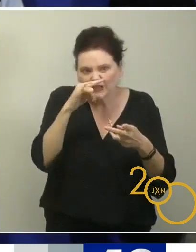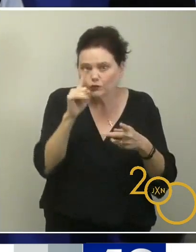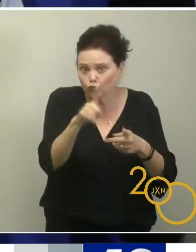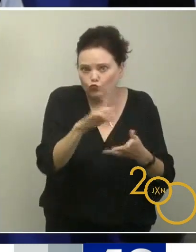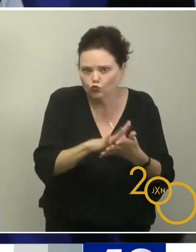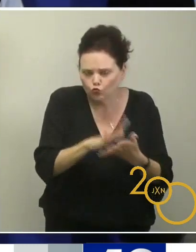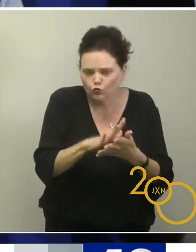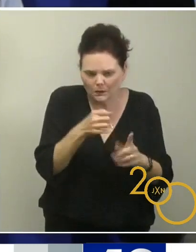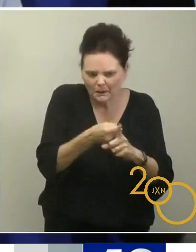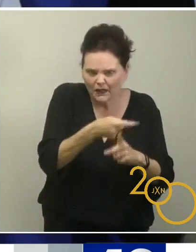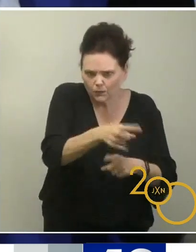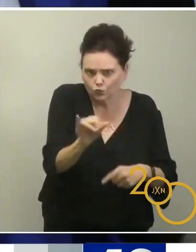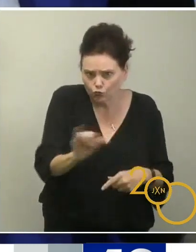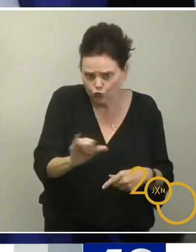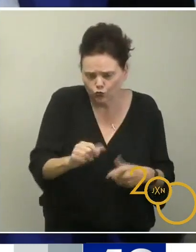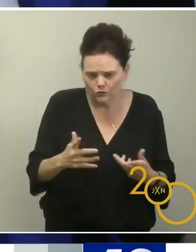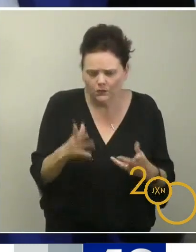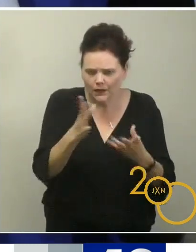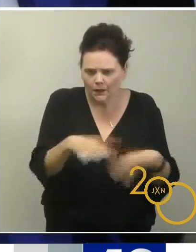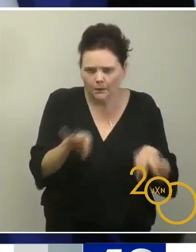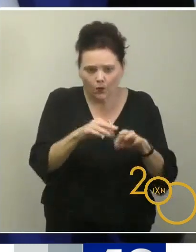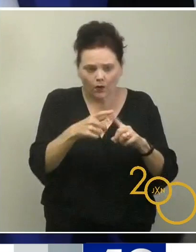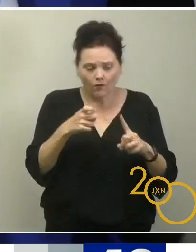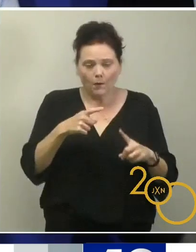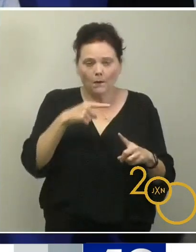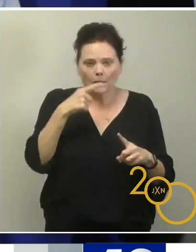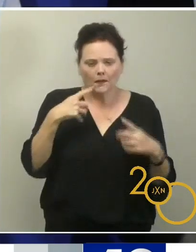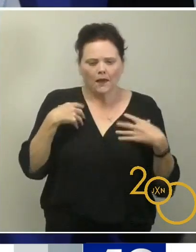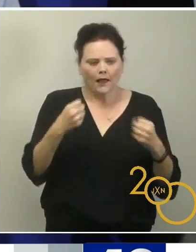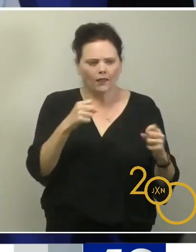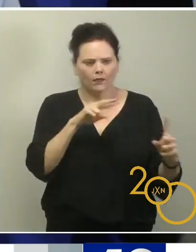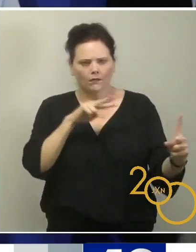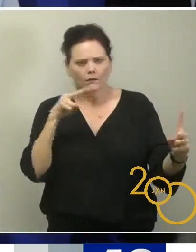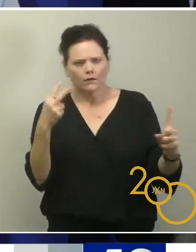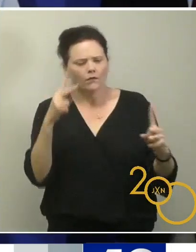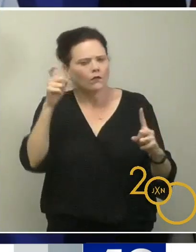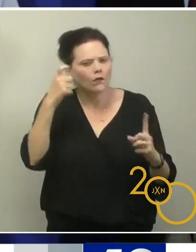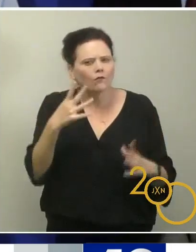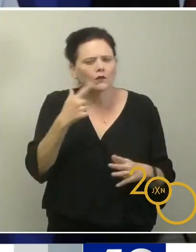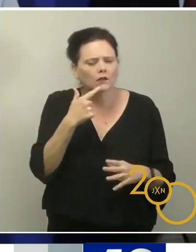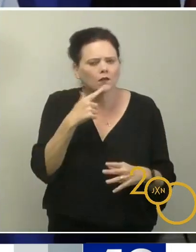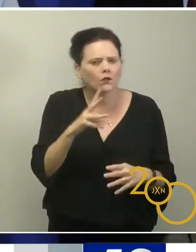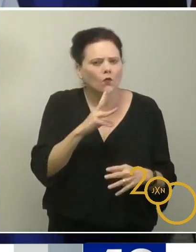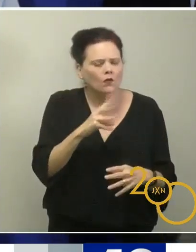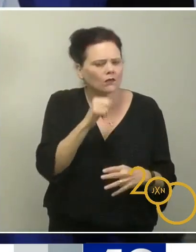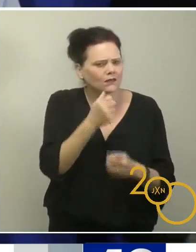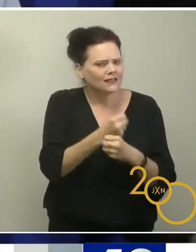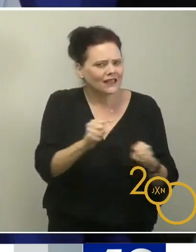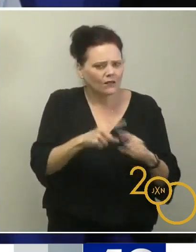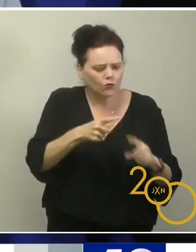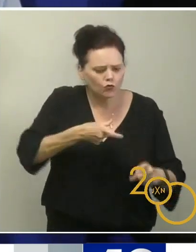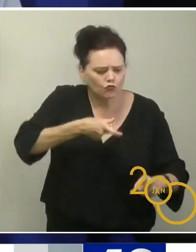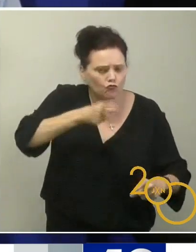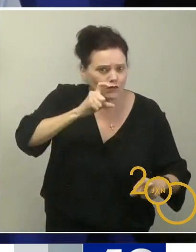NO LONGER FLUSH THE TOILETS. WHICH IS IMPACTING INDIVIDUAL SANITATION IN OUR HOMES AND INSTITUTIONS AND OUR EDUCATIONAL FACILITIES WHICH WILL IMPACT THE ABILITY OF OUR